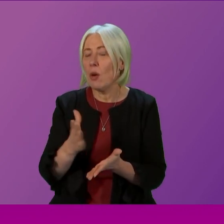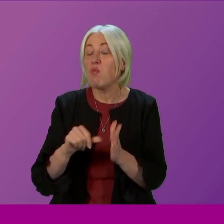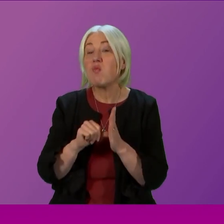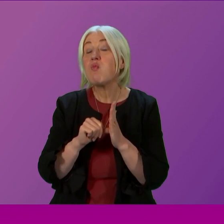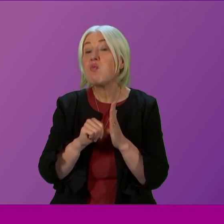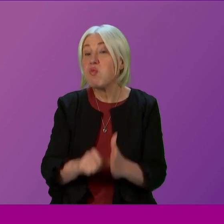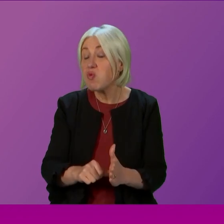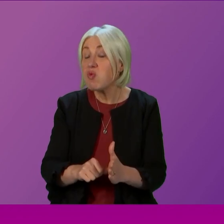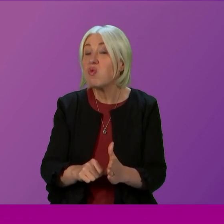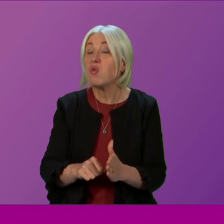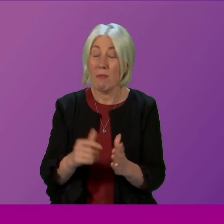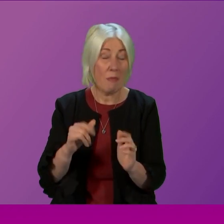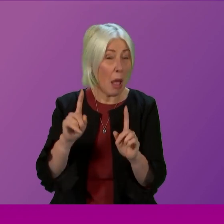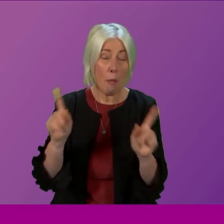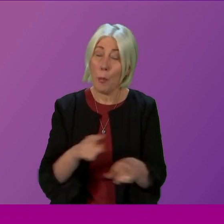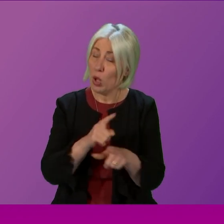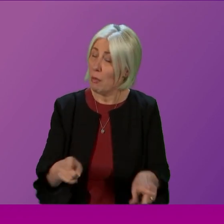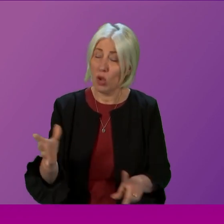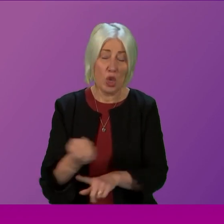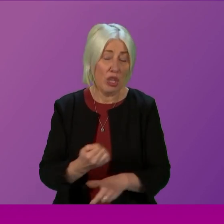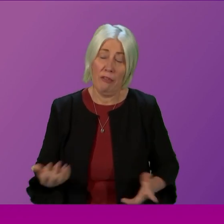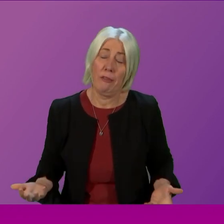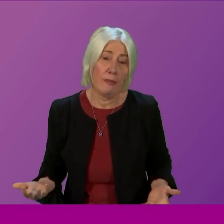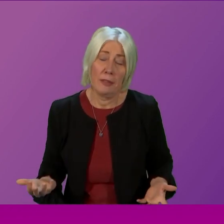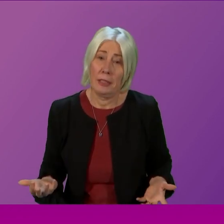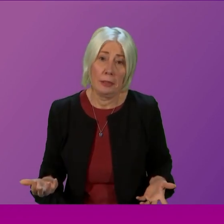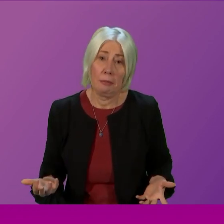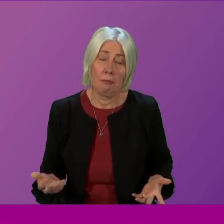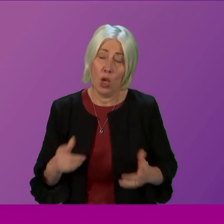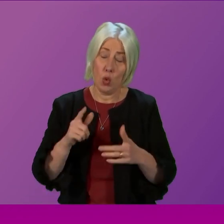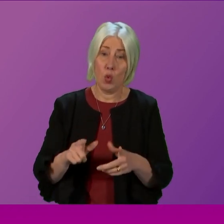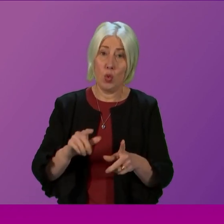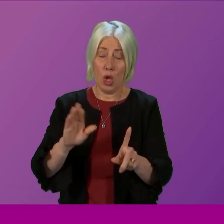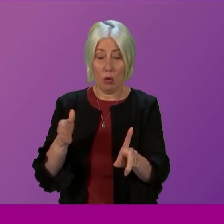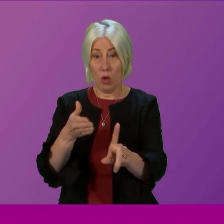if not impossible, to achieve—to get to the point of zero.”